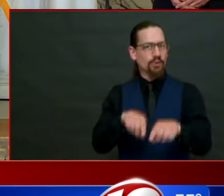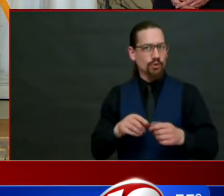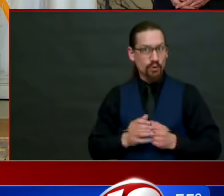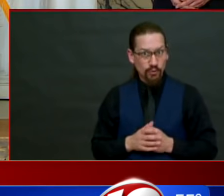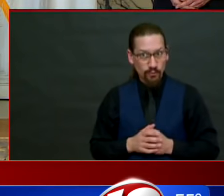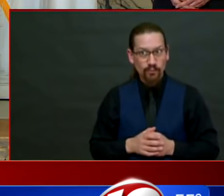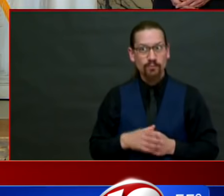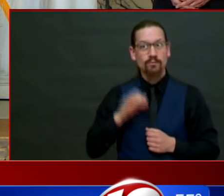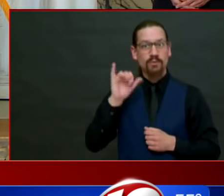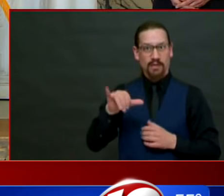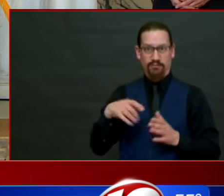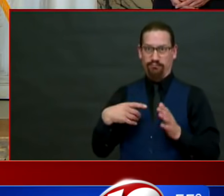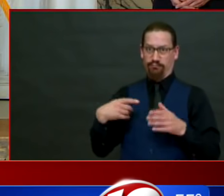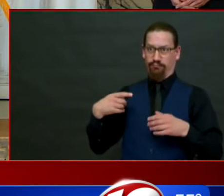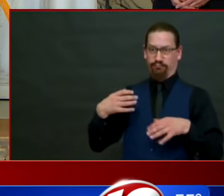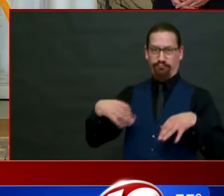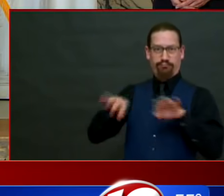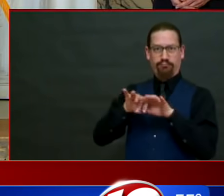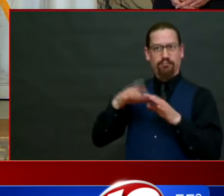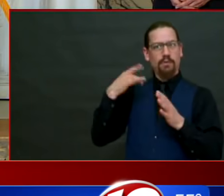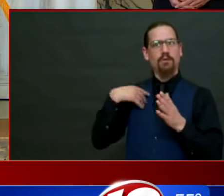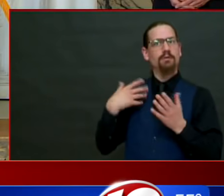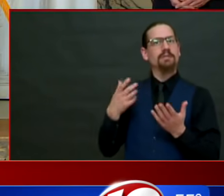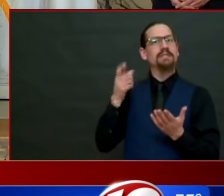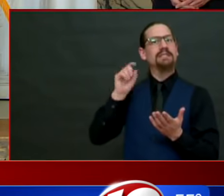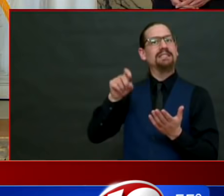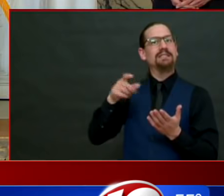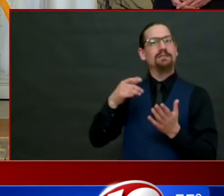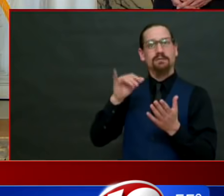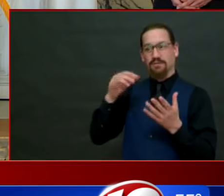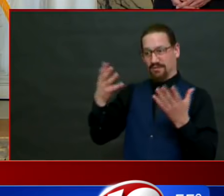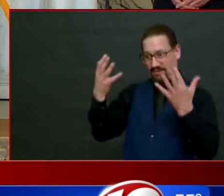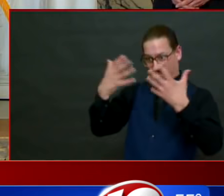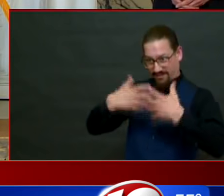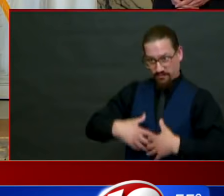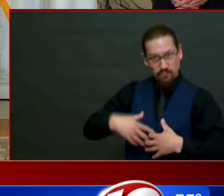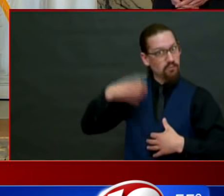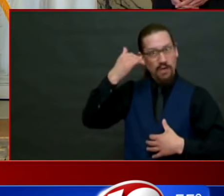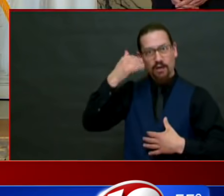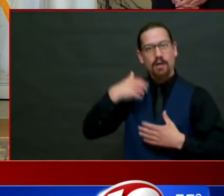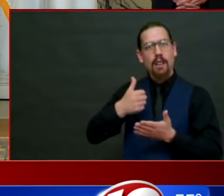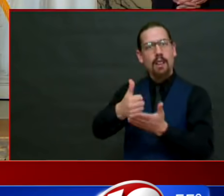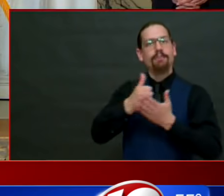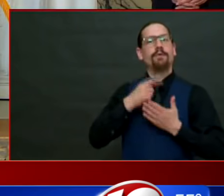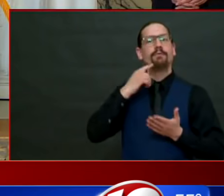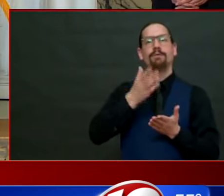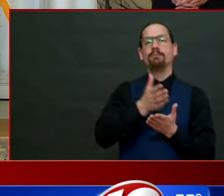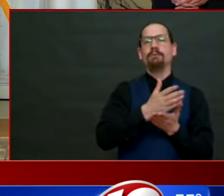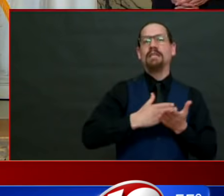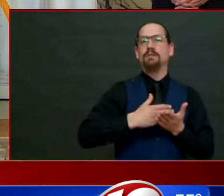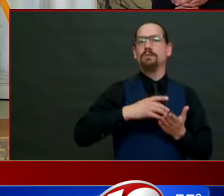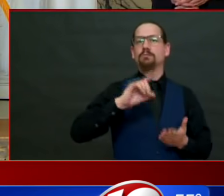THE WATER, GOING SLOW. I WOULD LOVE TO GET TO PHASE TWO AND MOVE FASTER.